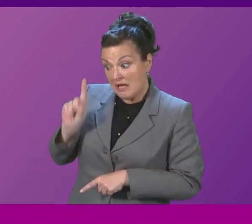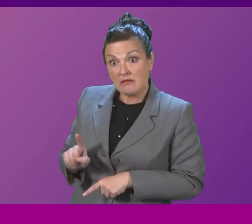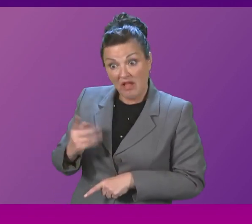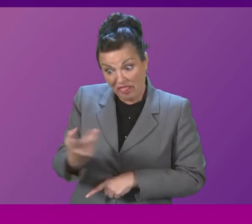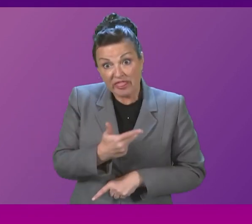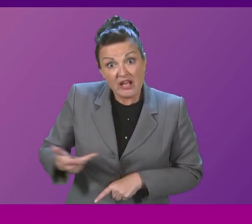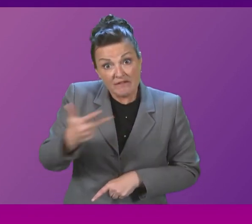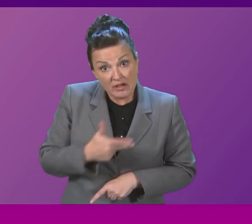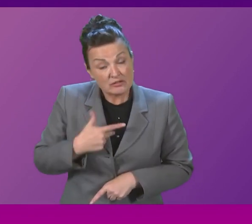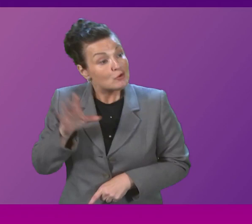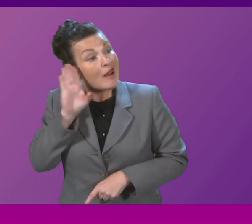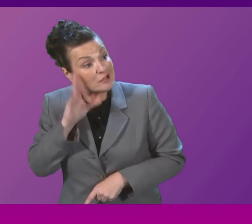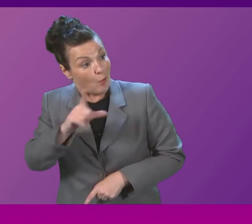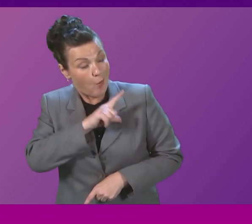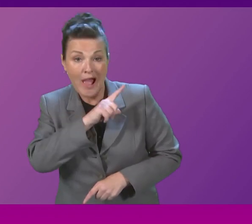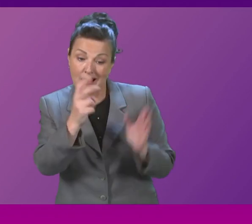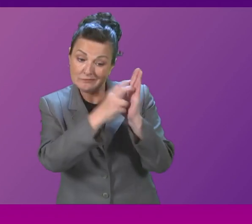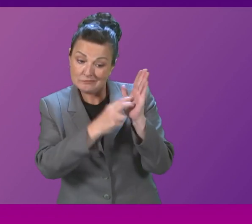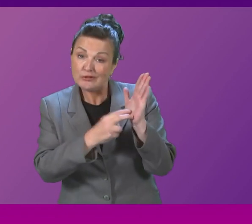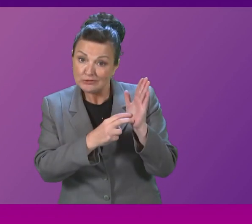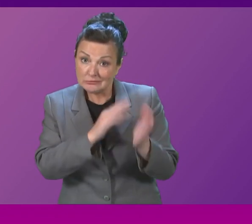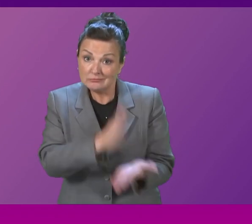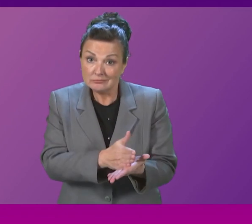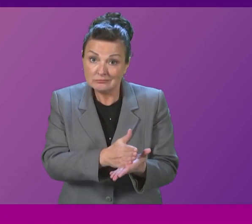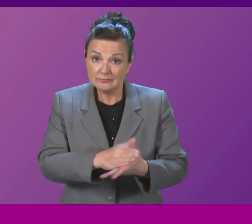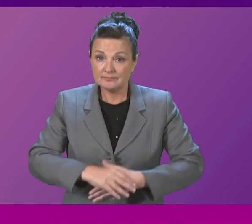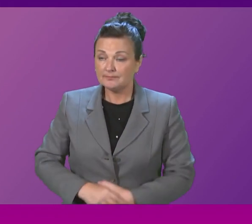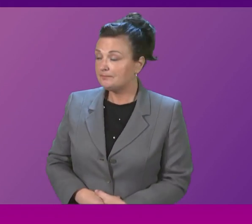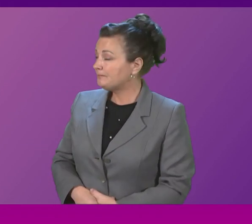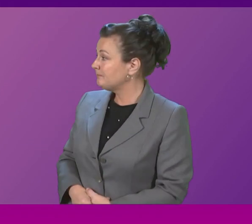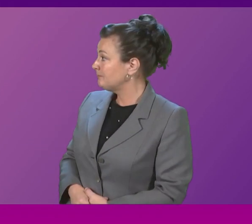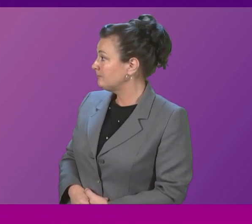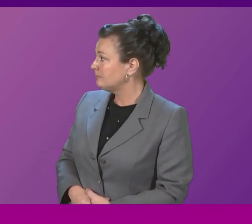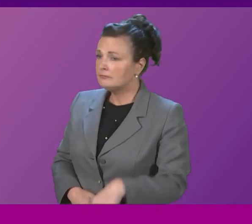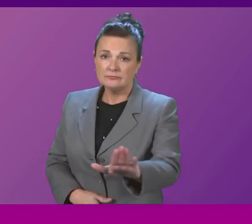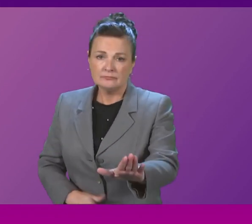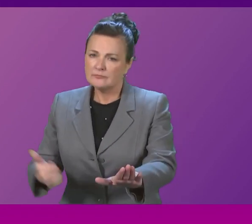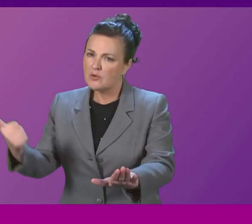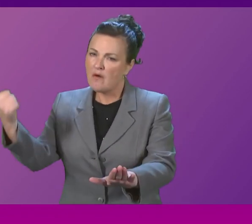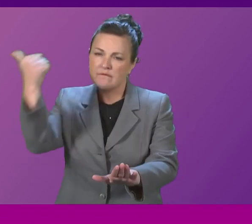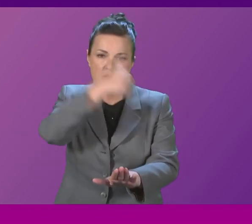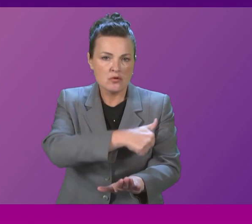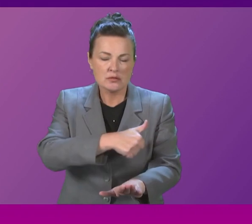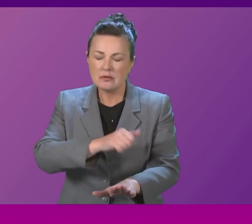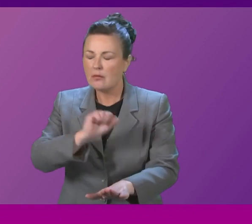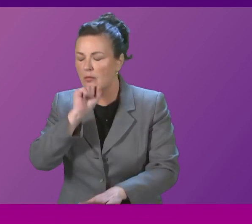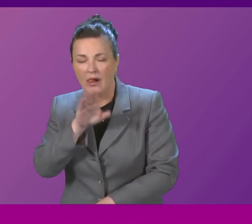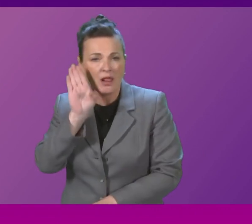Of course, we will listen to and meet, when appropriate, anybody who wants to make such